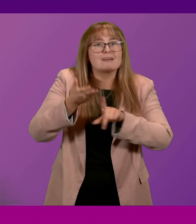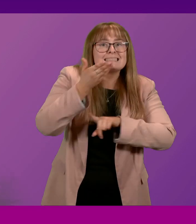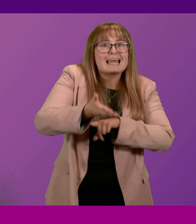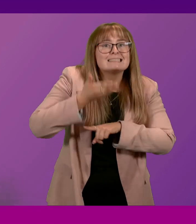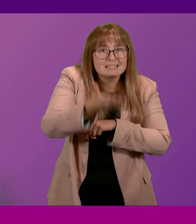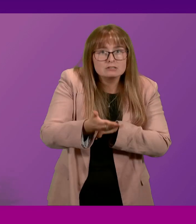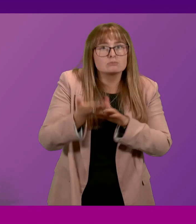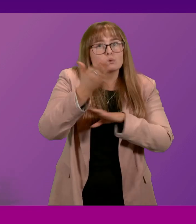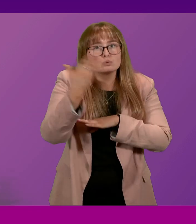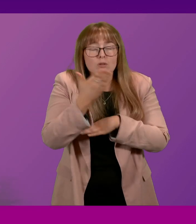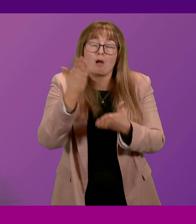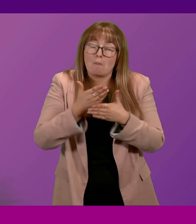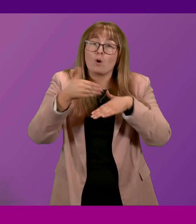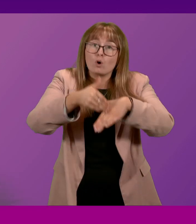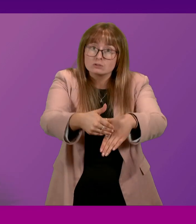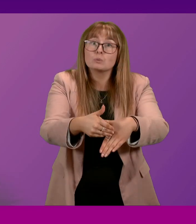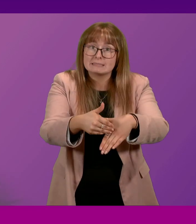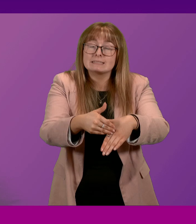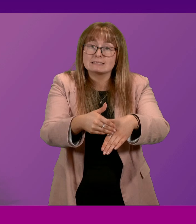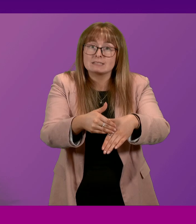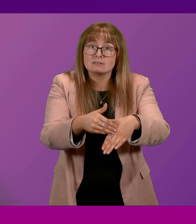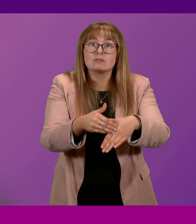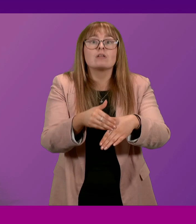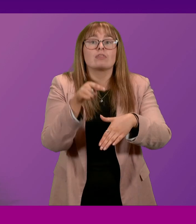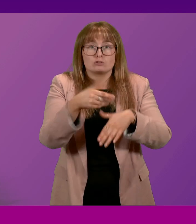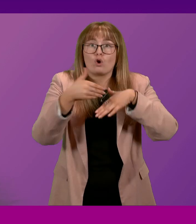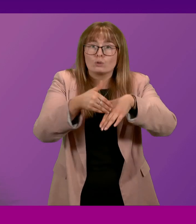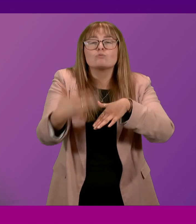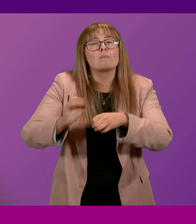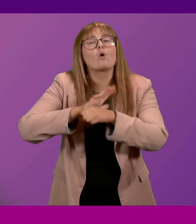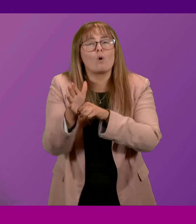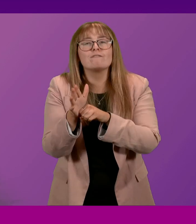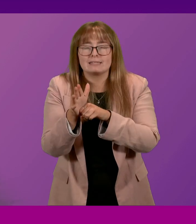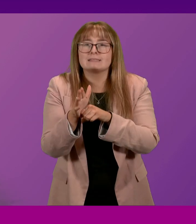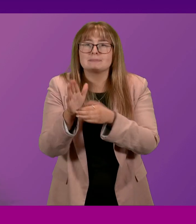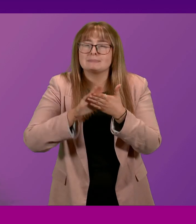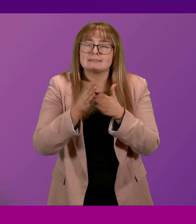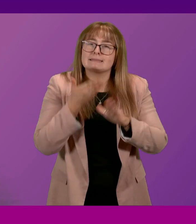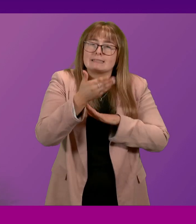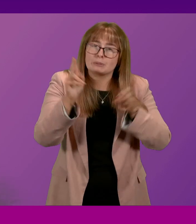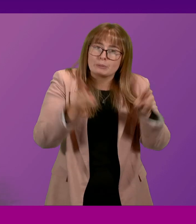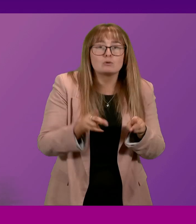which are lower as a consequence of the Covid pandemic. We need to work hard with individual